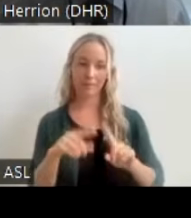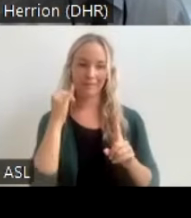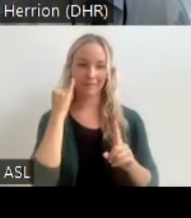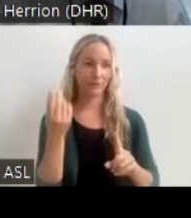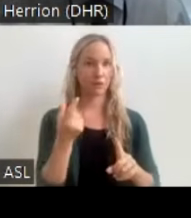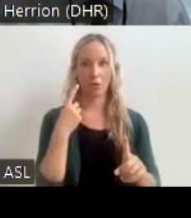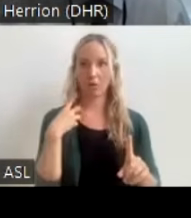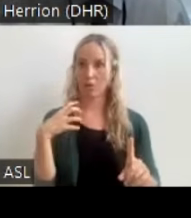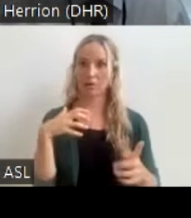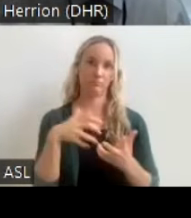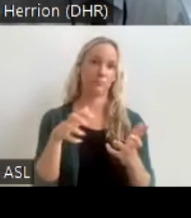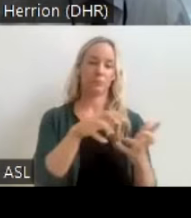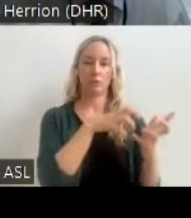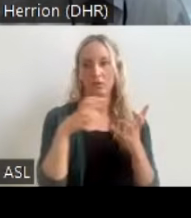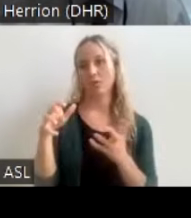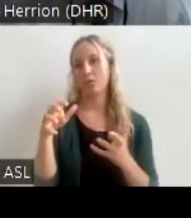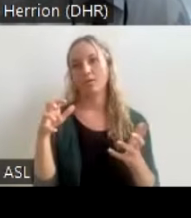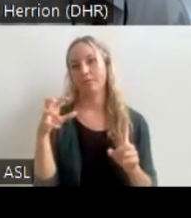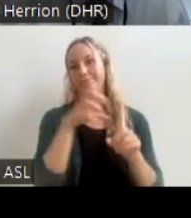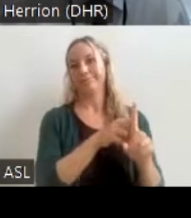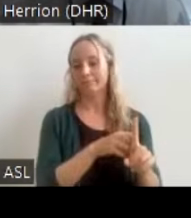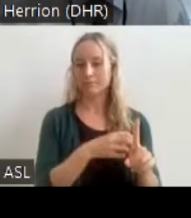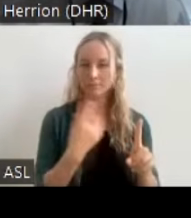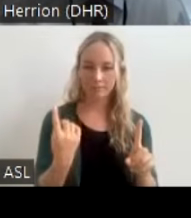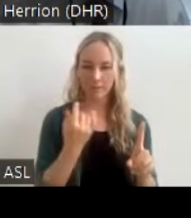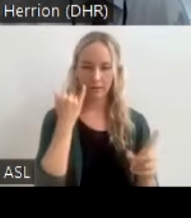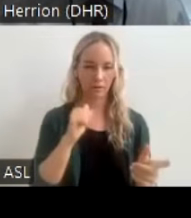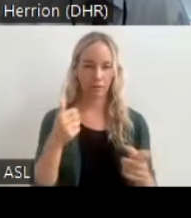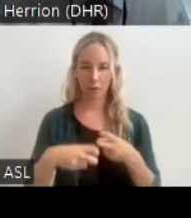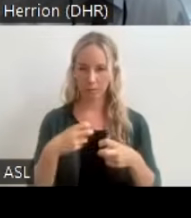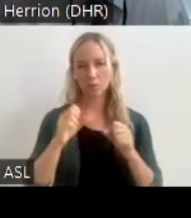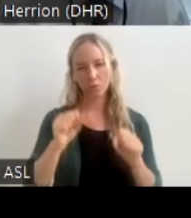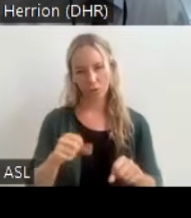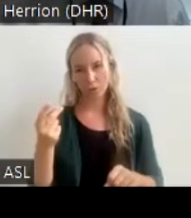The care and control of the animal, and again, these come